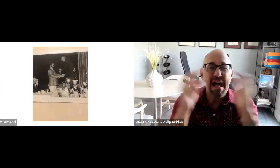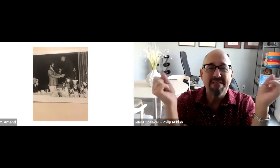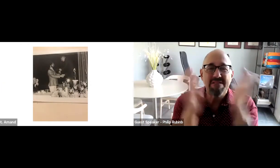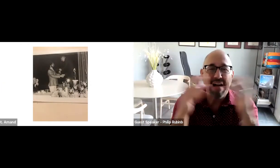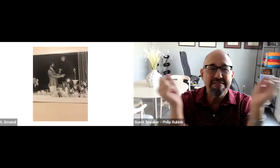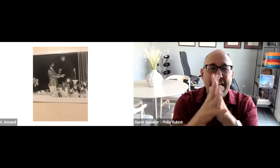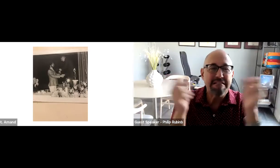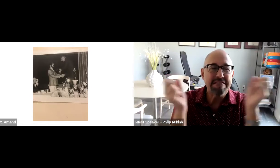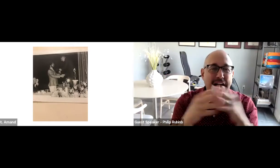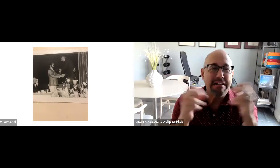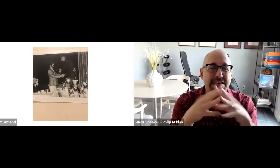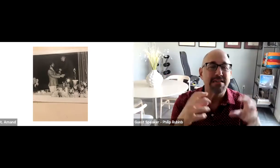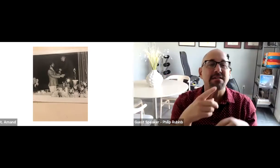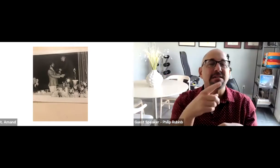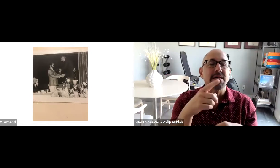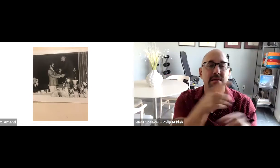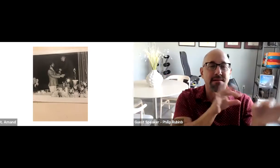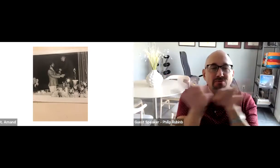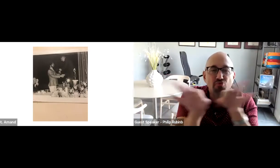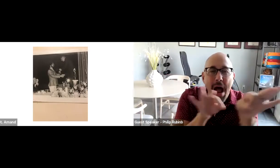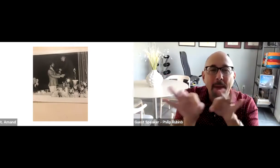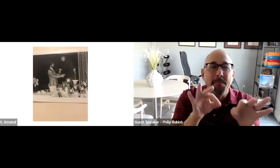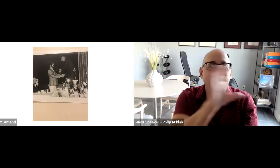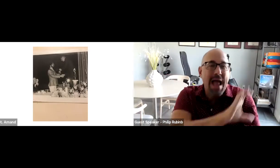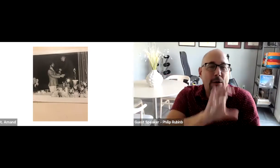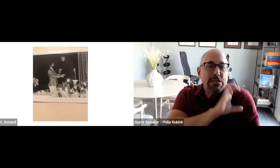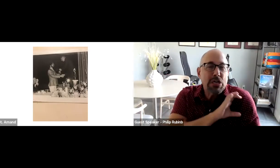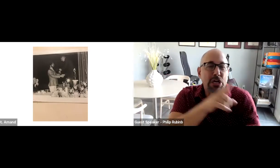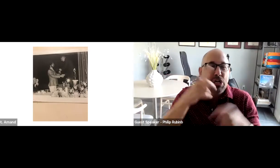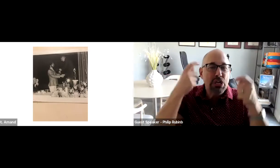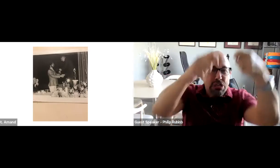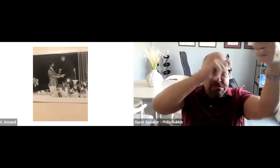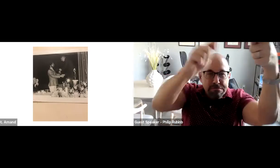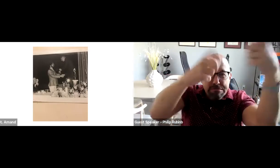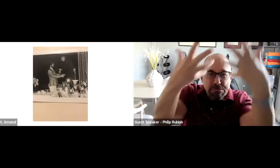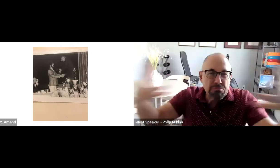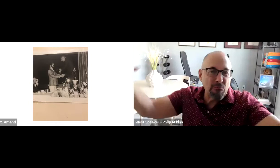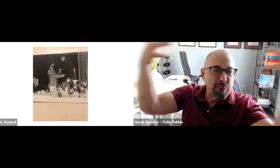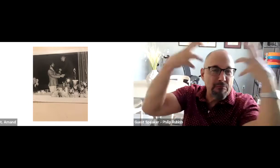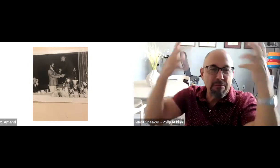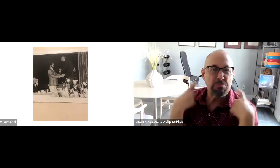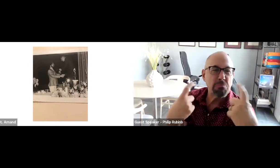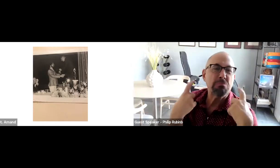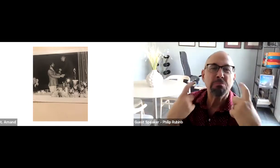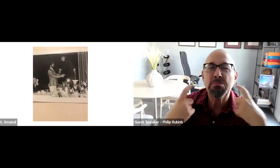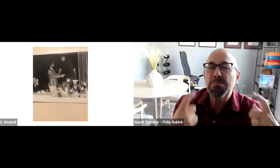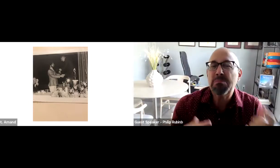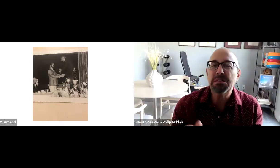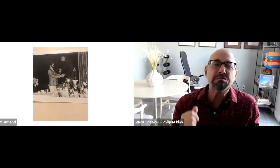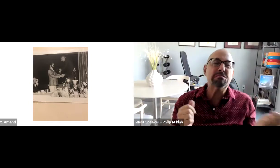to a Deaf club there, and he got to witness all the drama and the spats and all